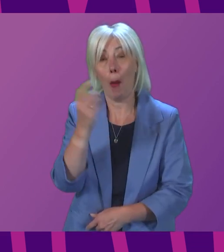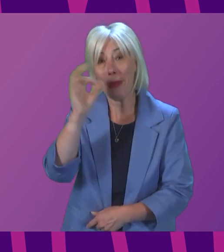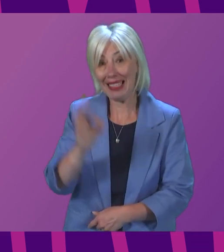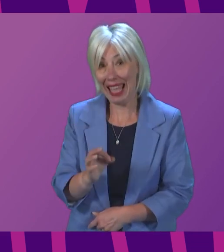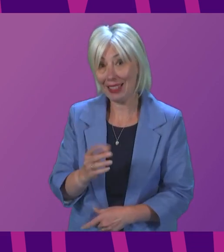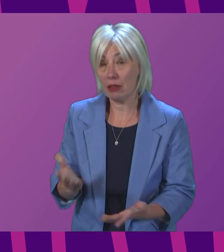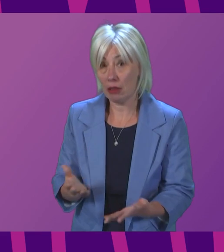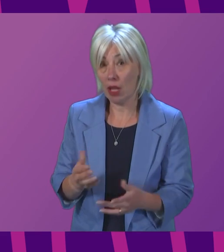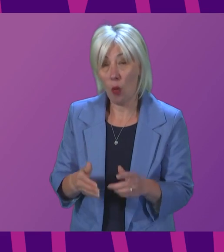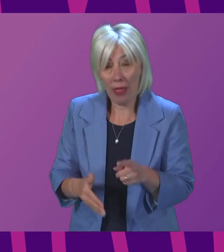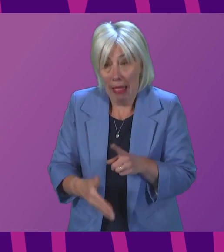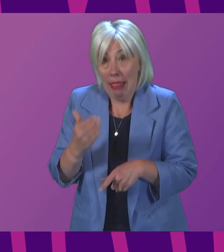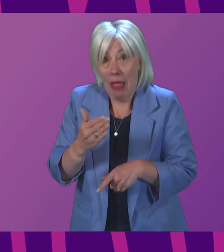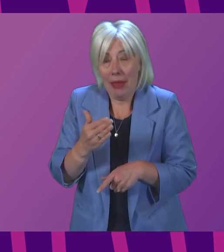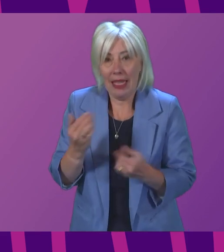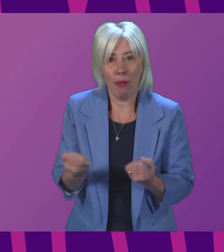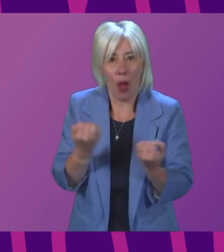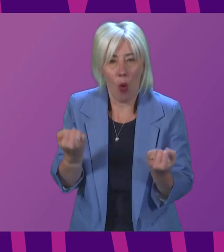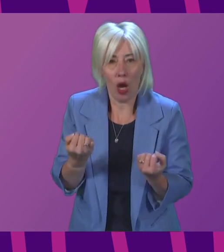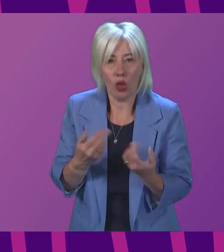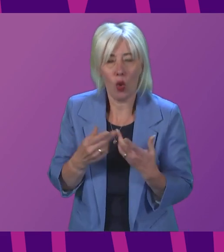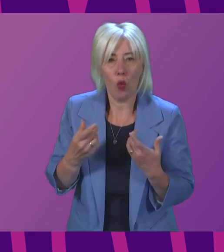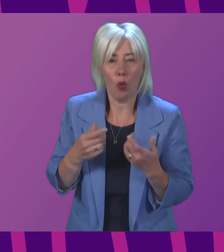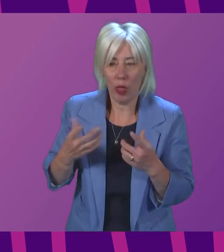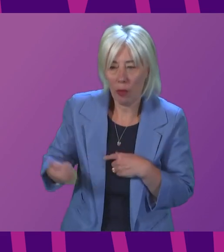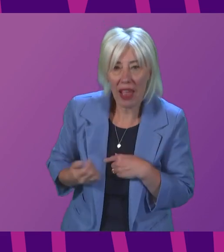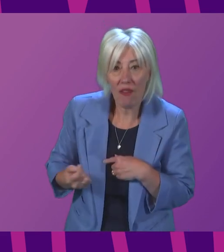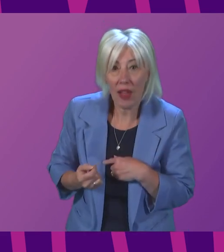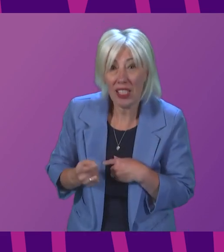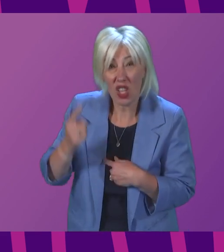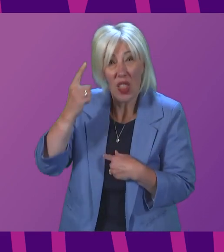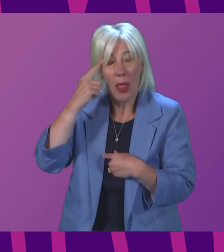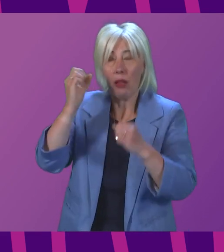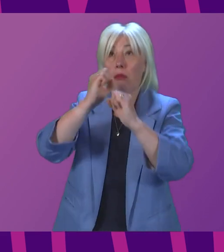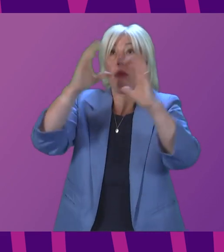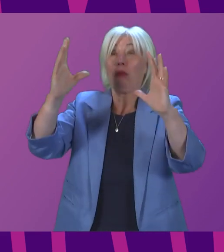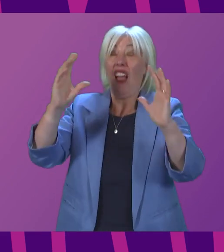limited powers over welfare, just think what we could do if we had all the powers and if